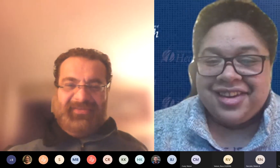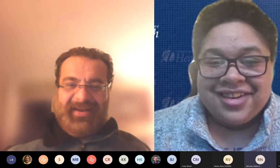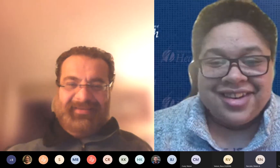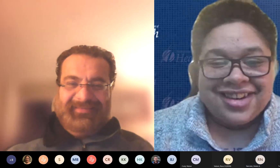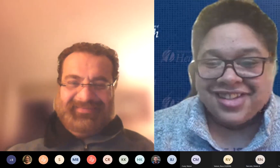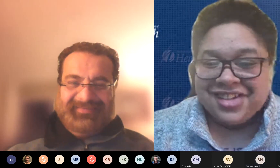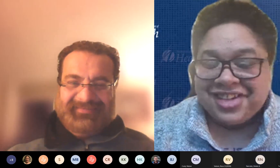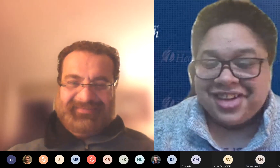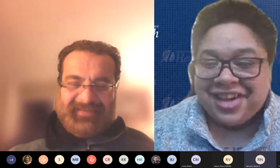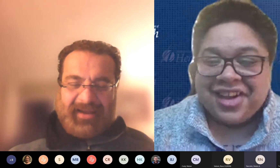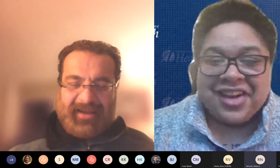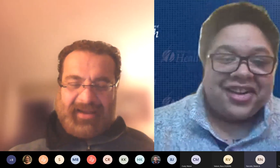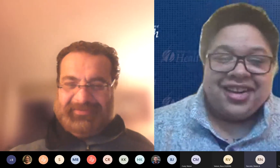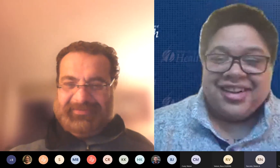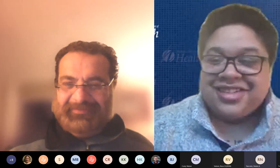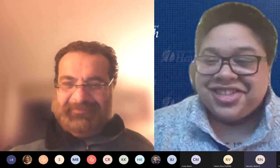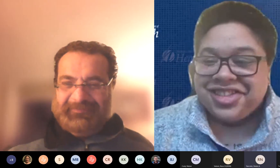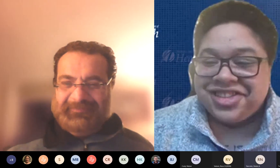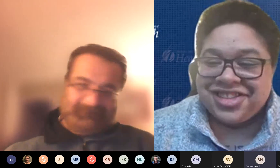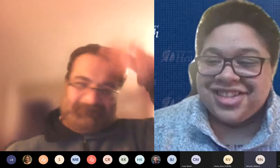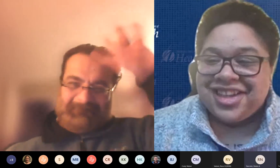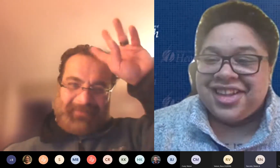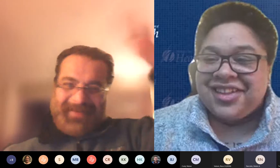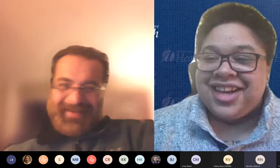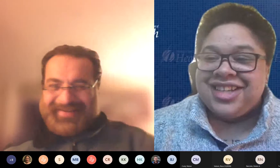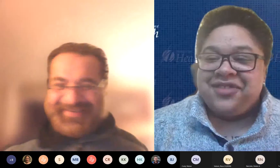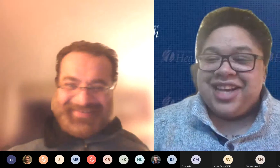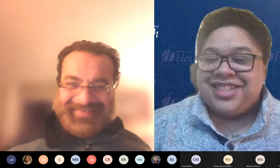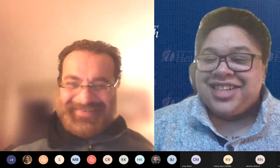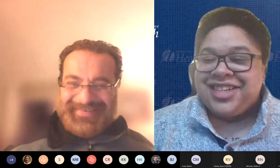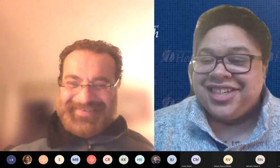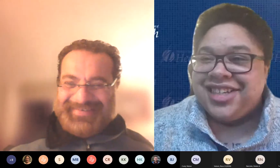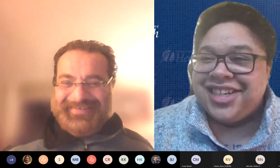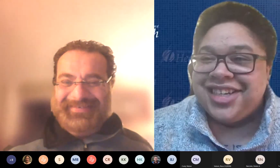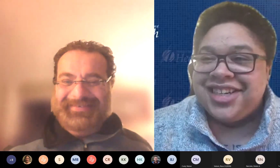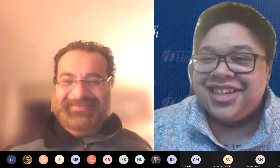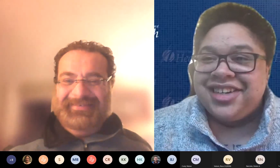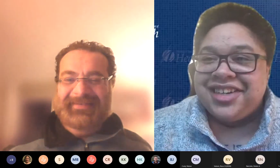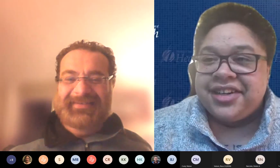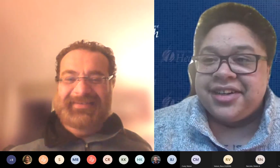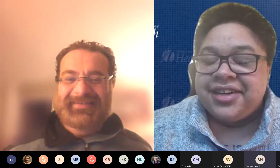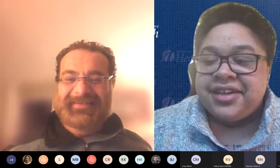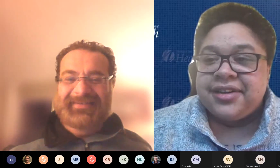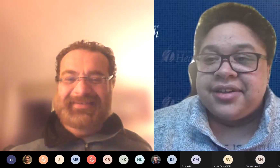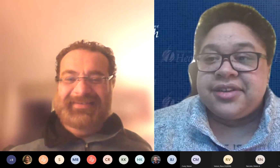Thank you so much have a good night. [Robin] Mustafa! Buh bye. - You guys have a nice night.